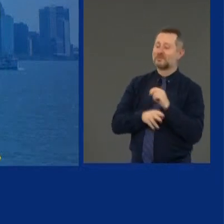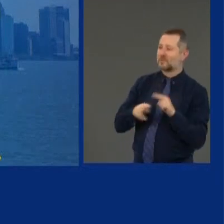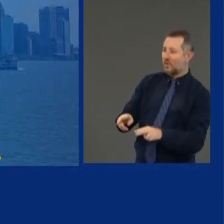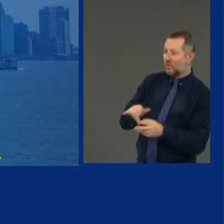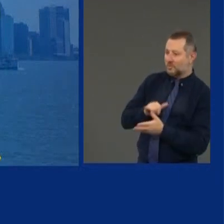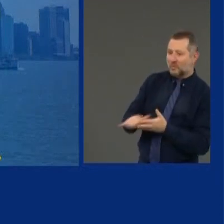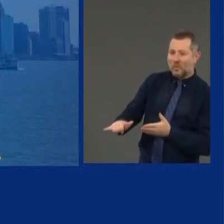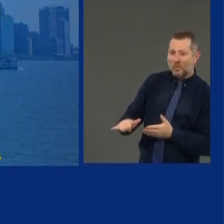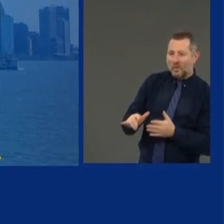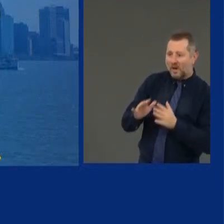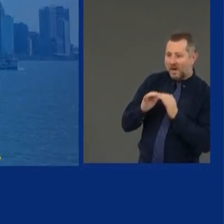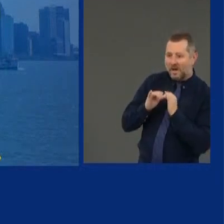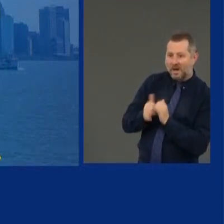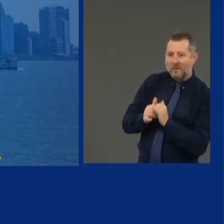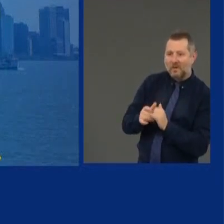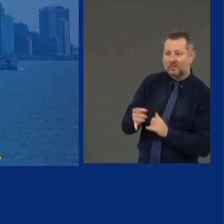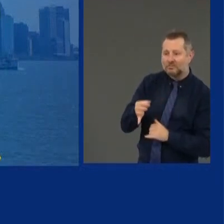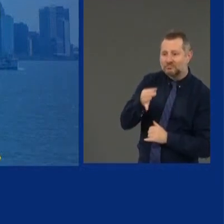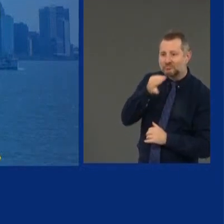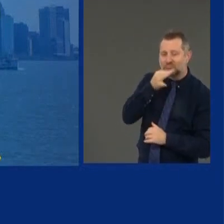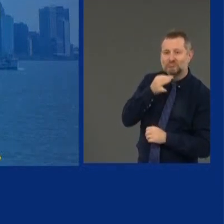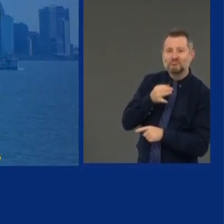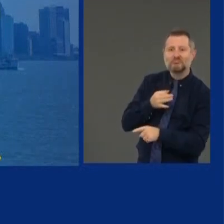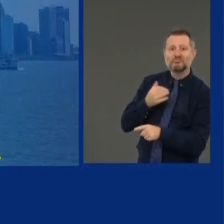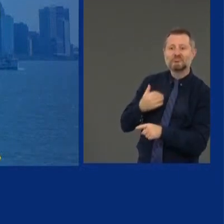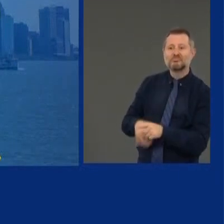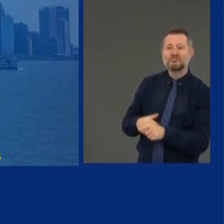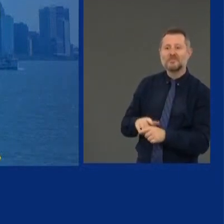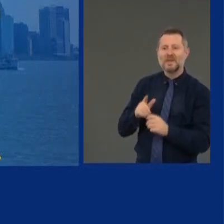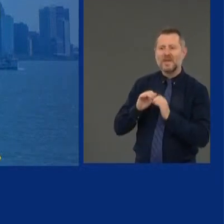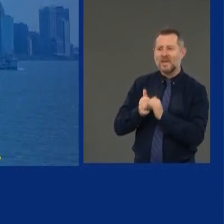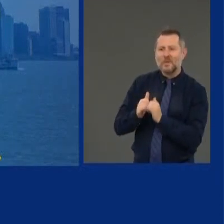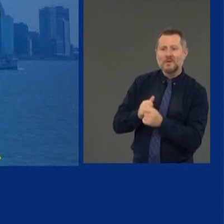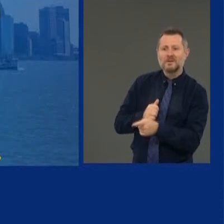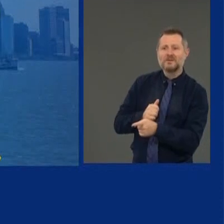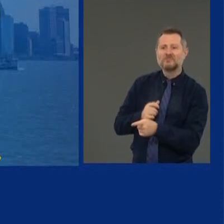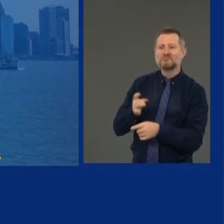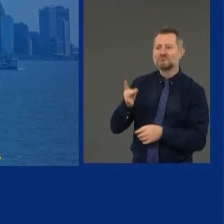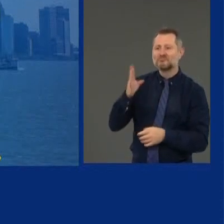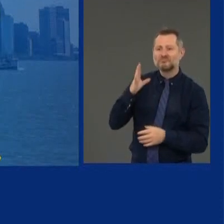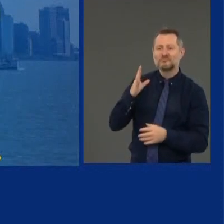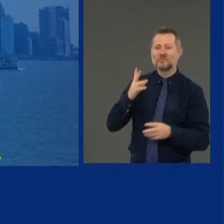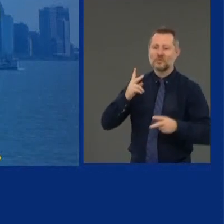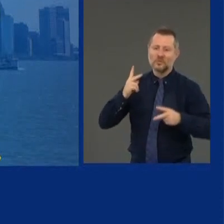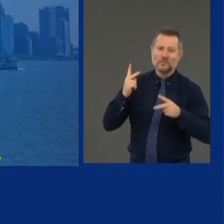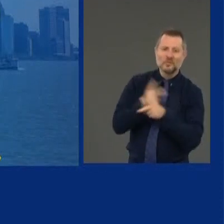I HOPE PEOPLE AROUND THE COUNTRY